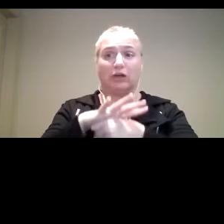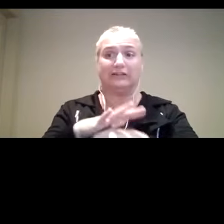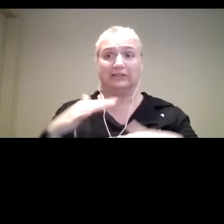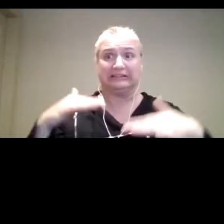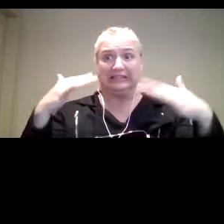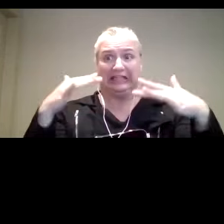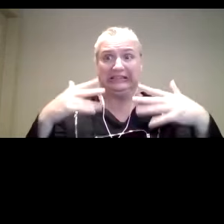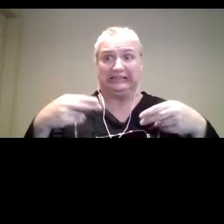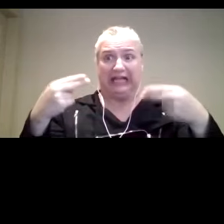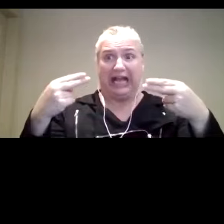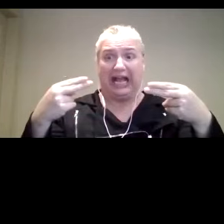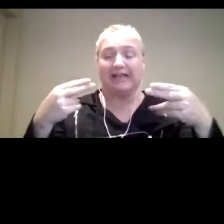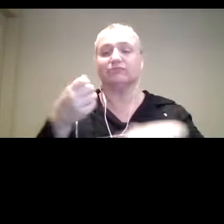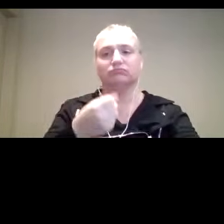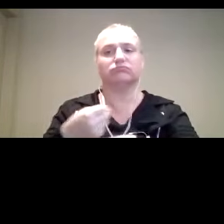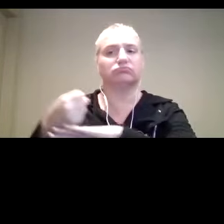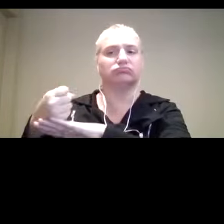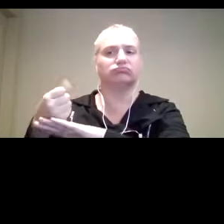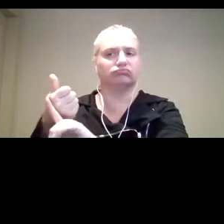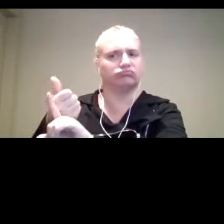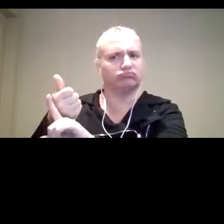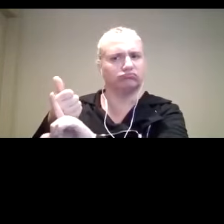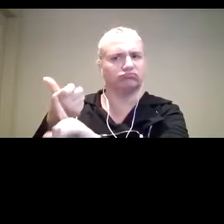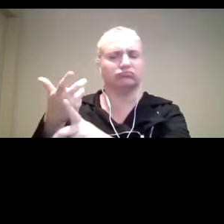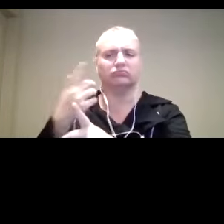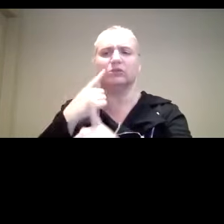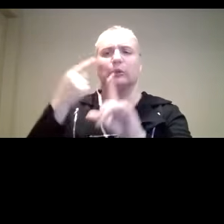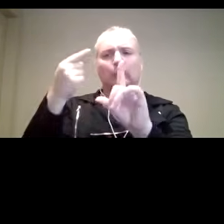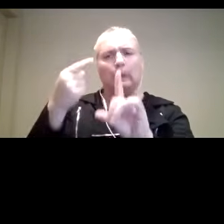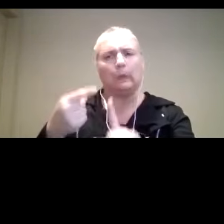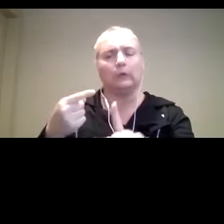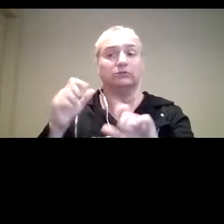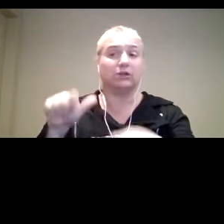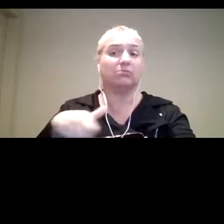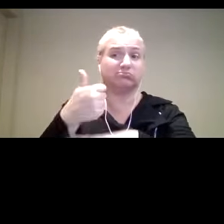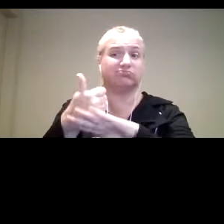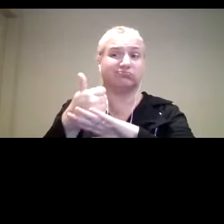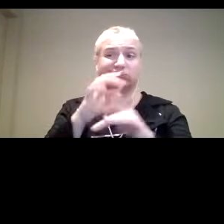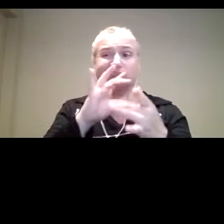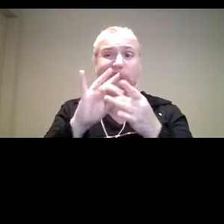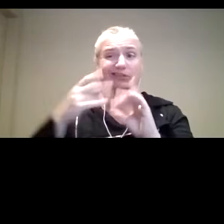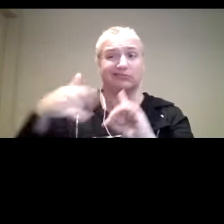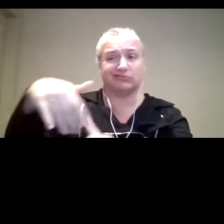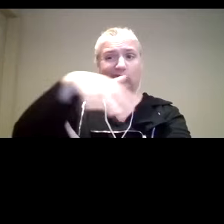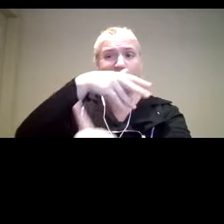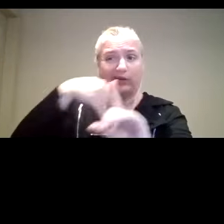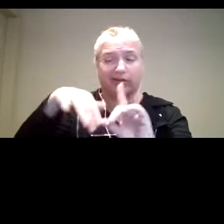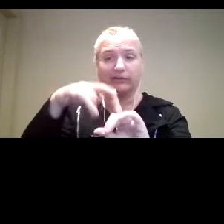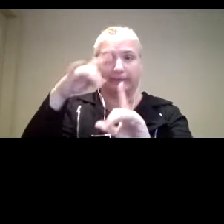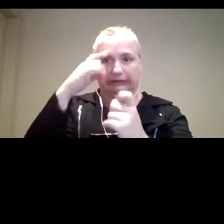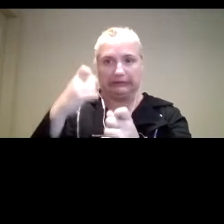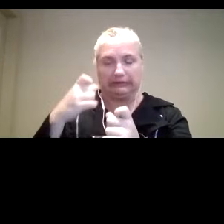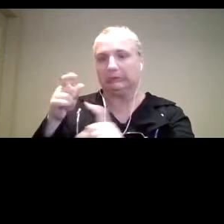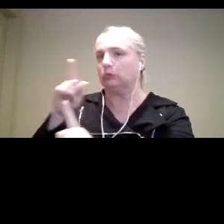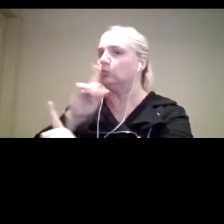So, those are some of the kinds of goals that can be done around mental health. And again, Sue's gonna really dig into that.